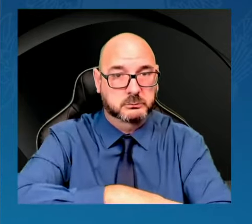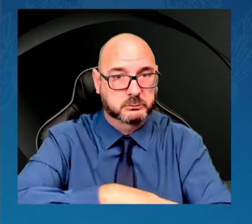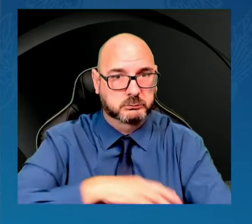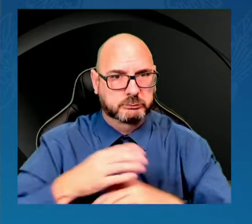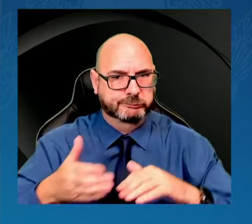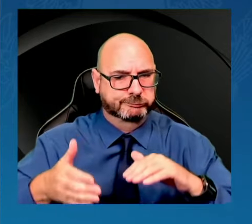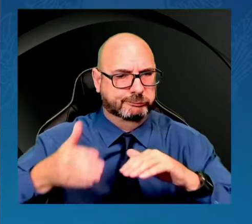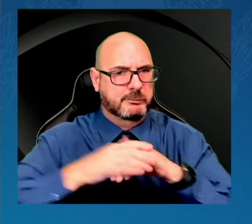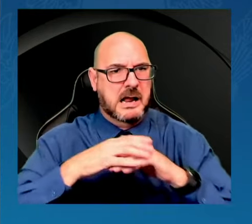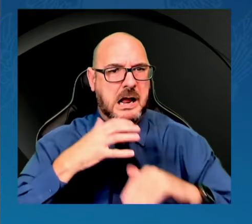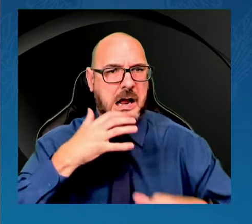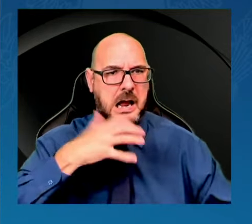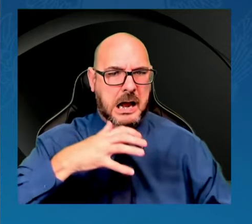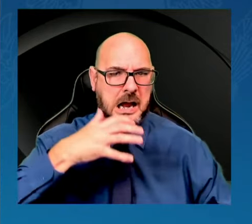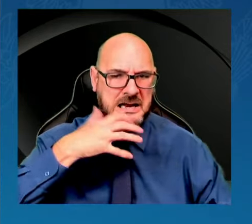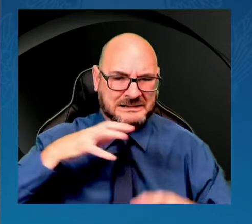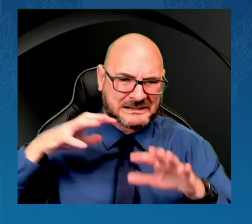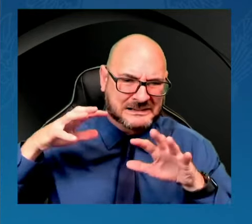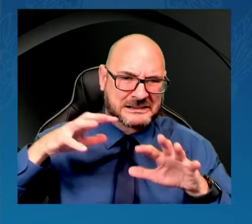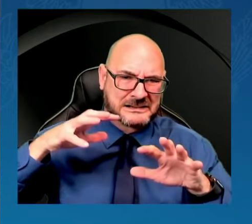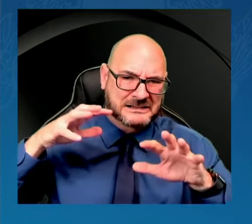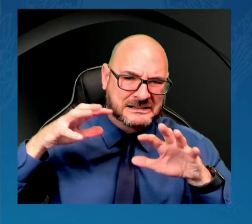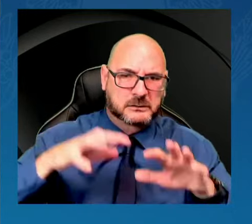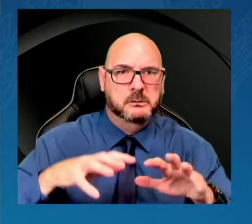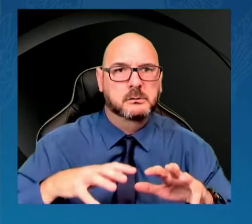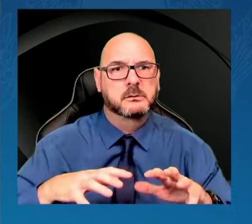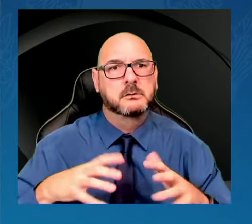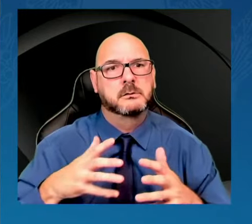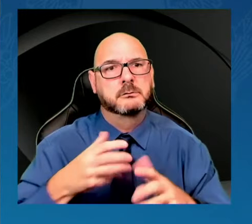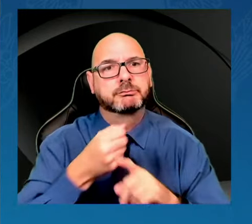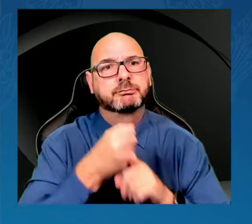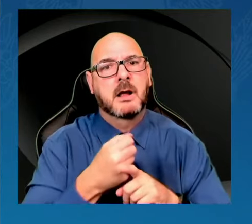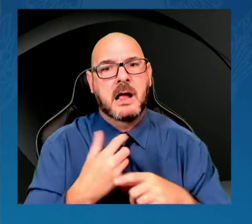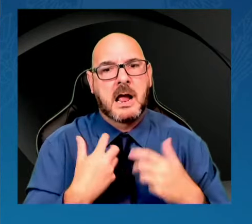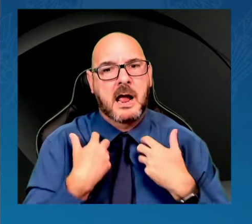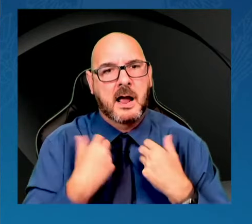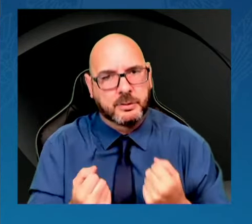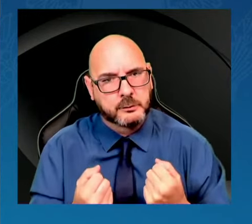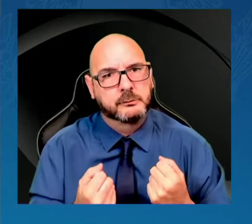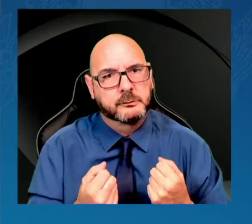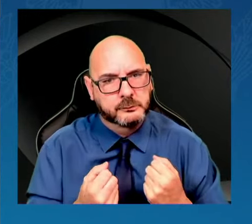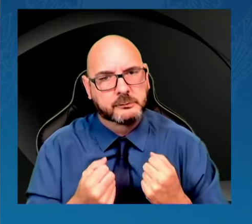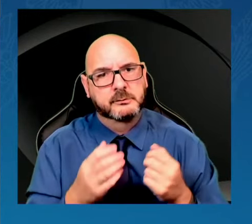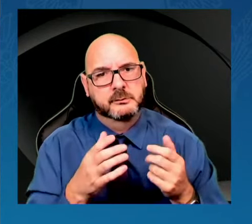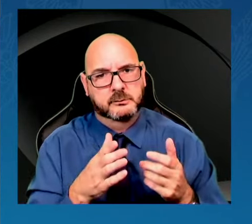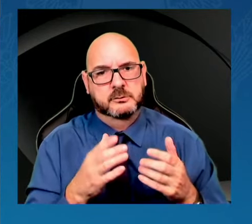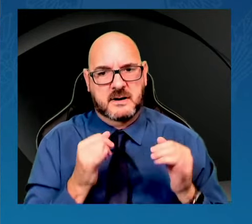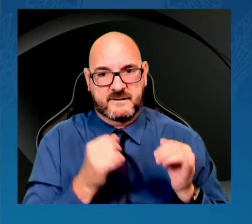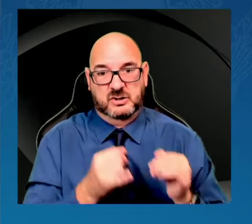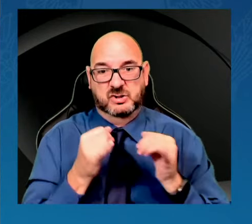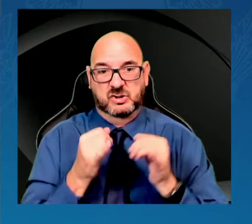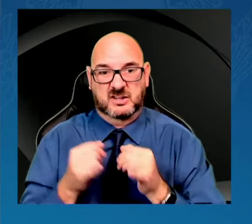Those have an impact on the health and wellbeing of an individual. So, the work that I've been doing on maternal health --